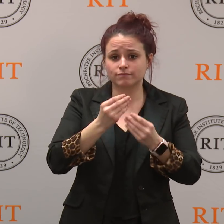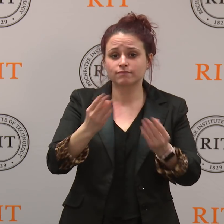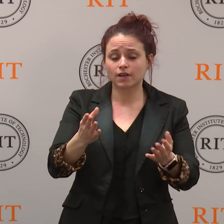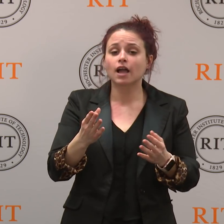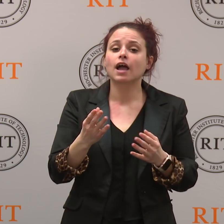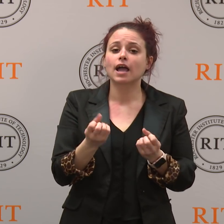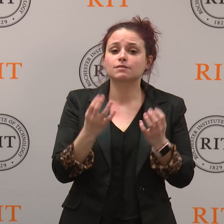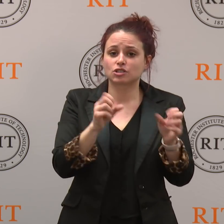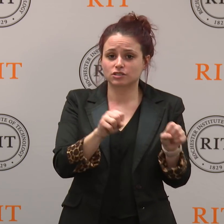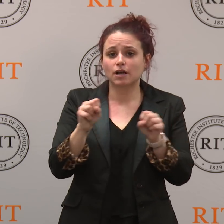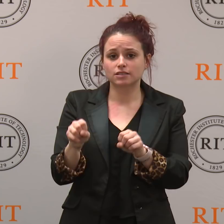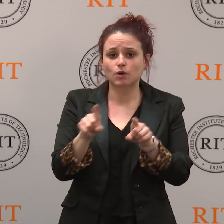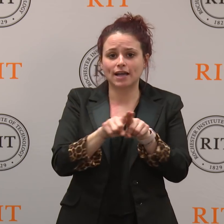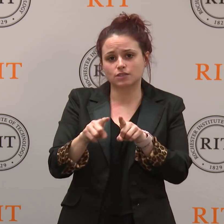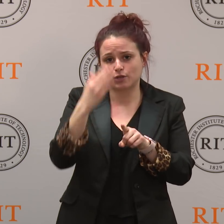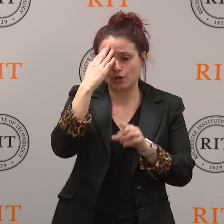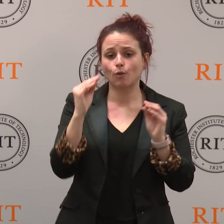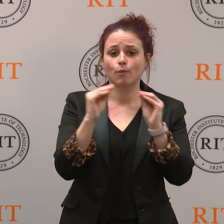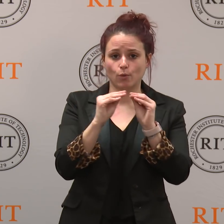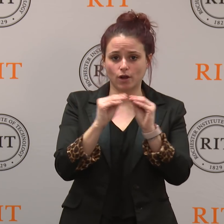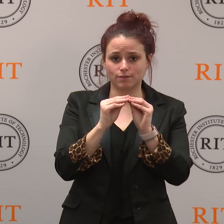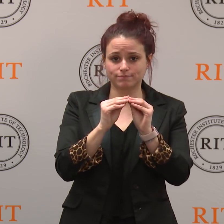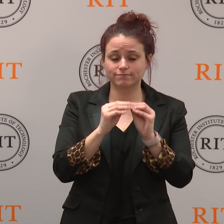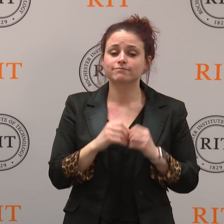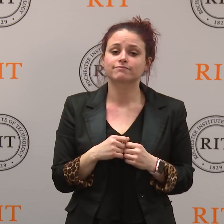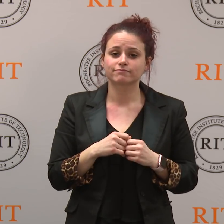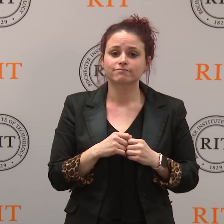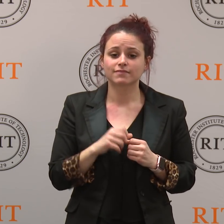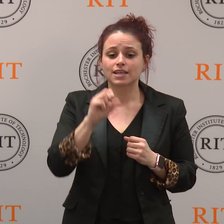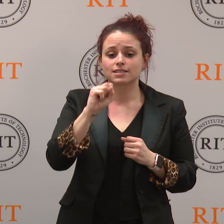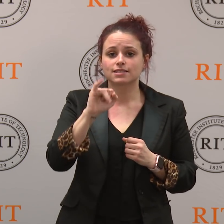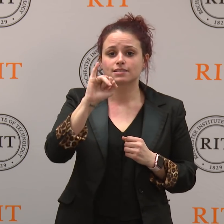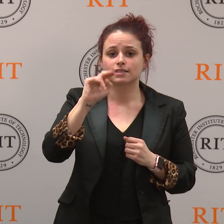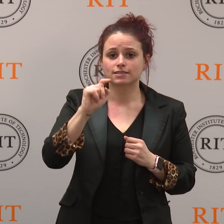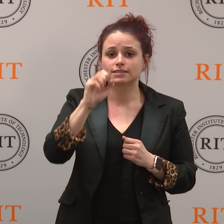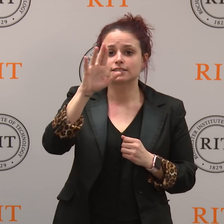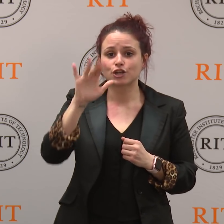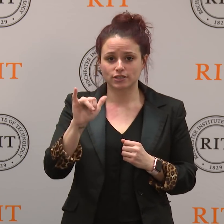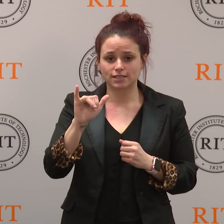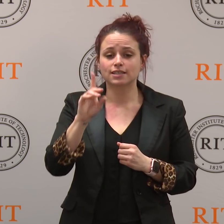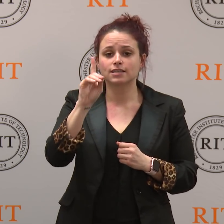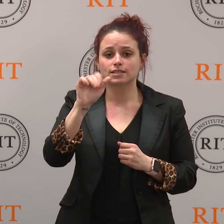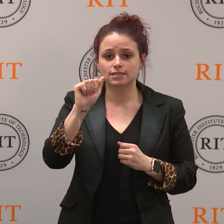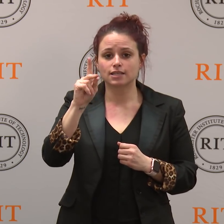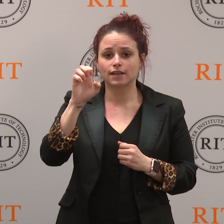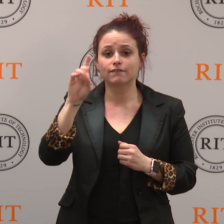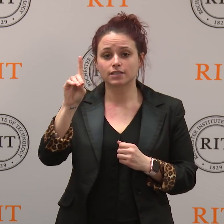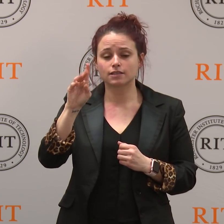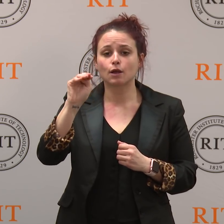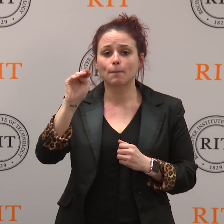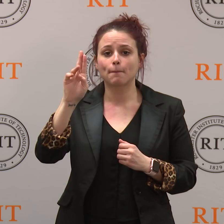evolve. Sincerely, David Munson President RIT